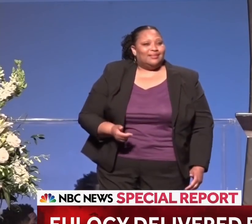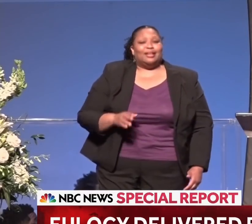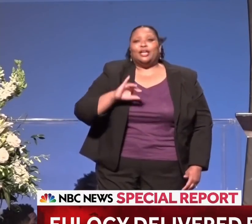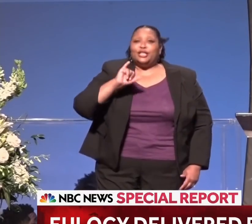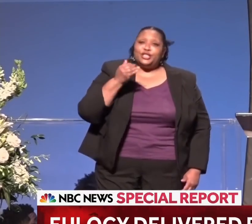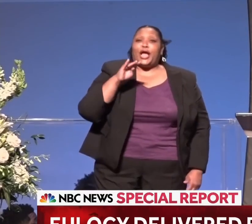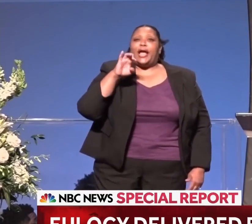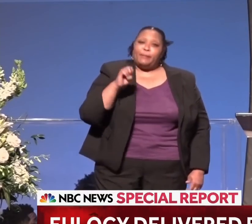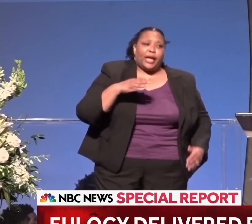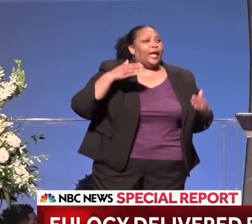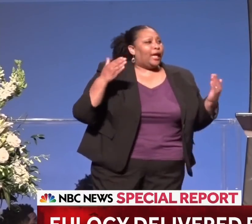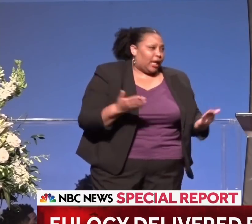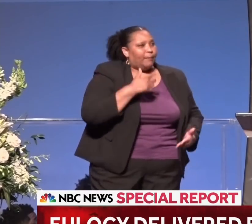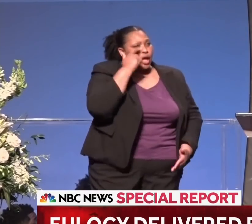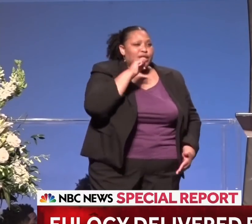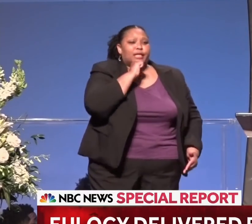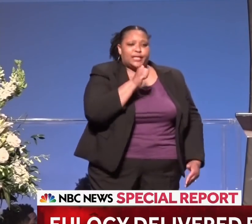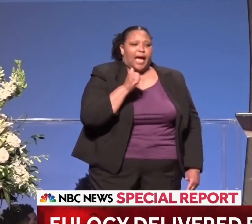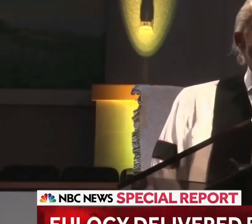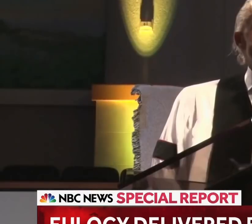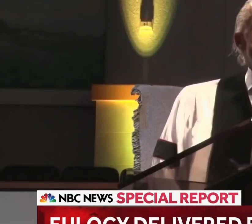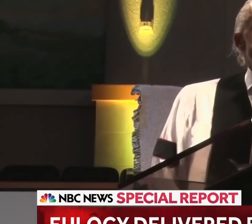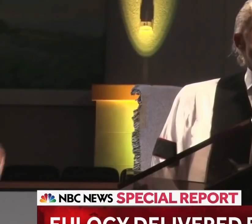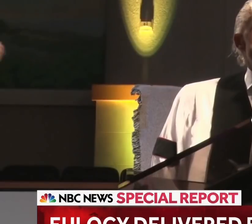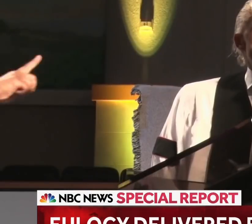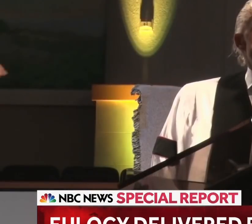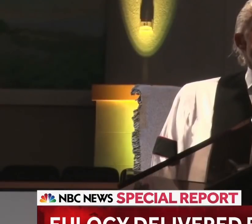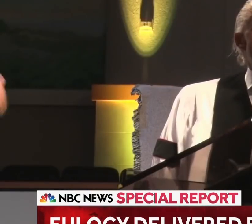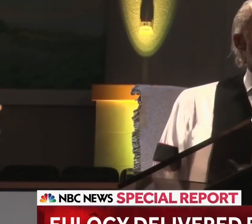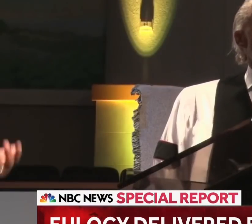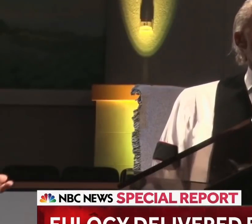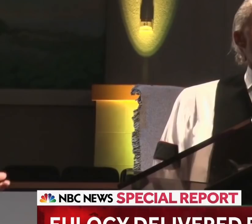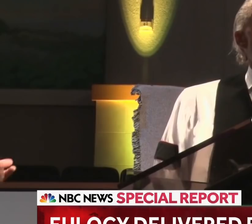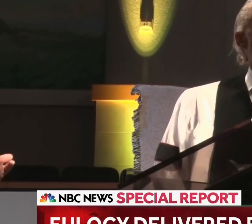AND I’M IN HOUSTON TODAY BECAUSE I DON’T WANT NOBODY TO CALL ME A PASSERBY.